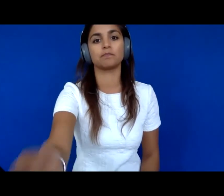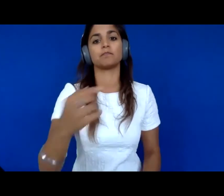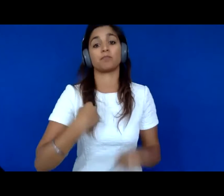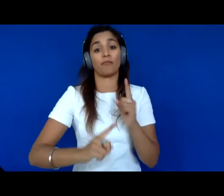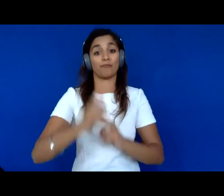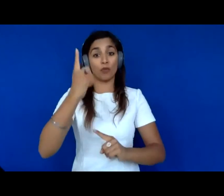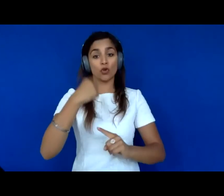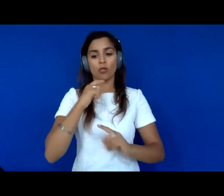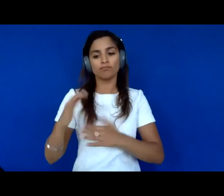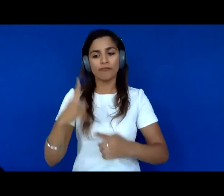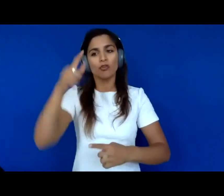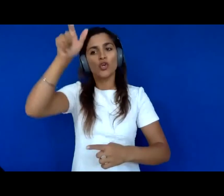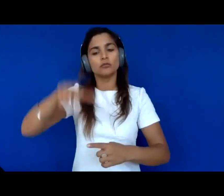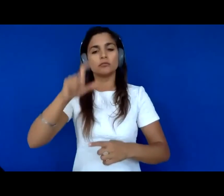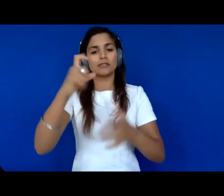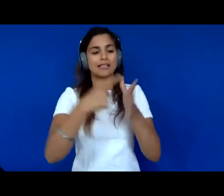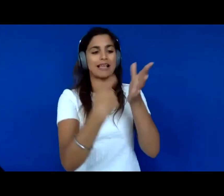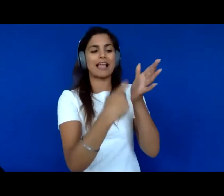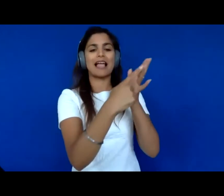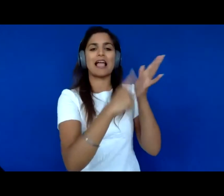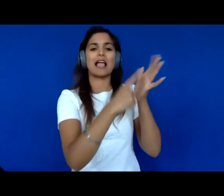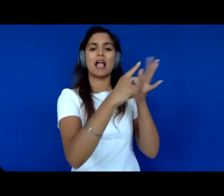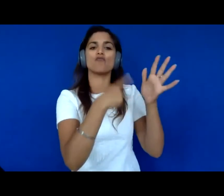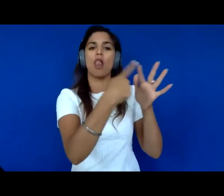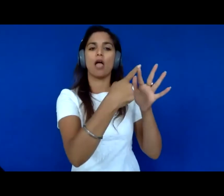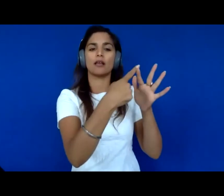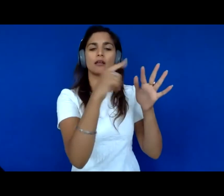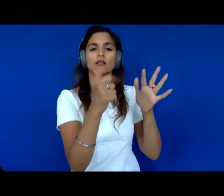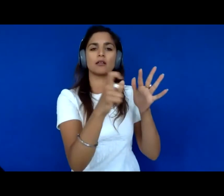the University of Stirling and the first is called super humans super brand